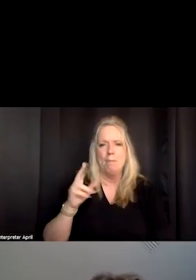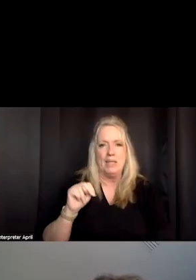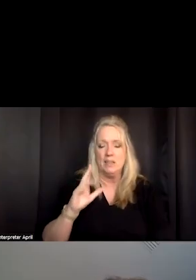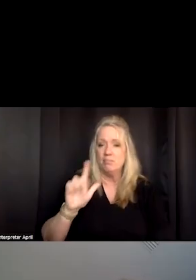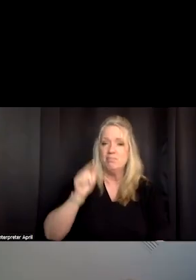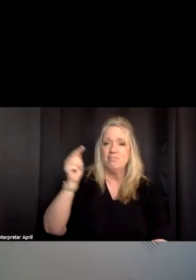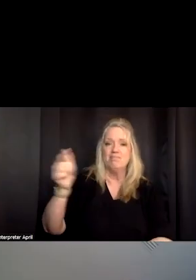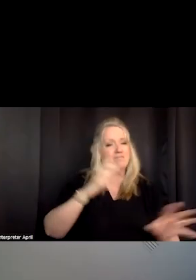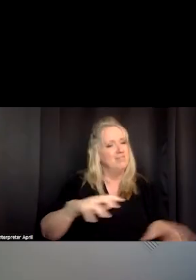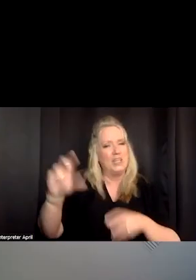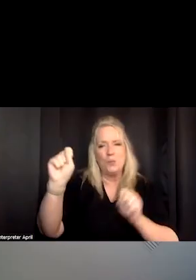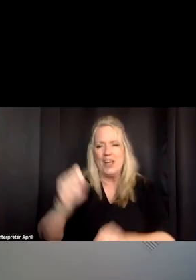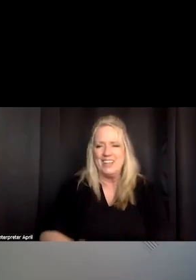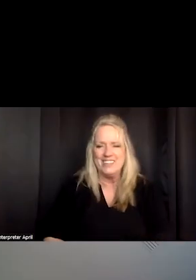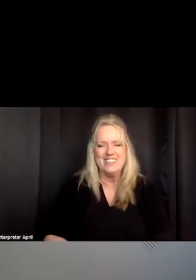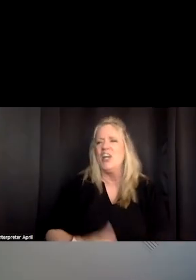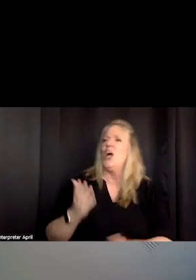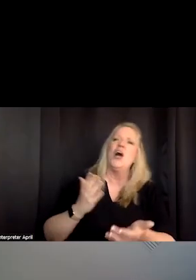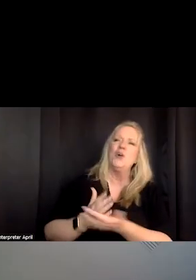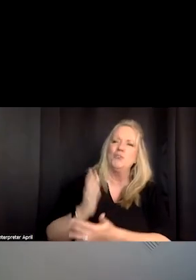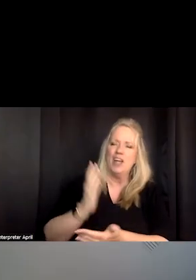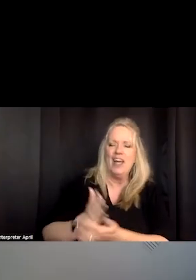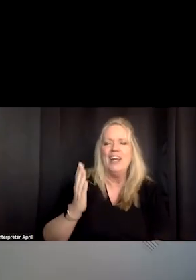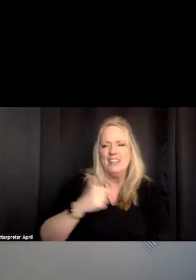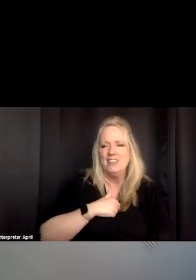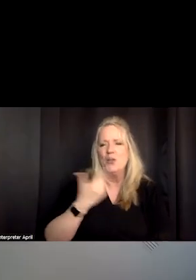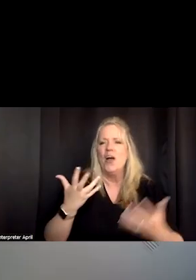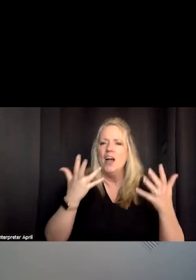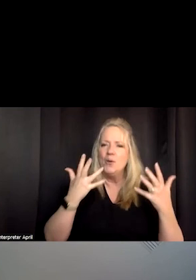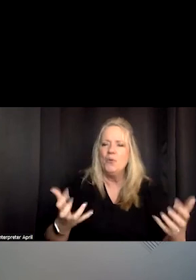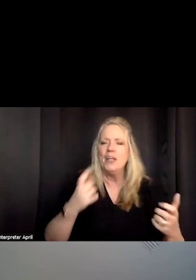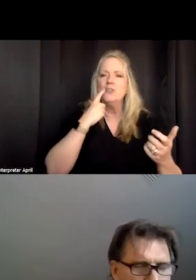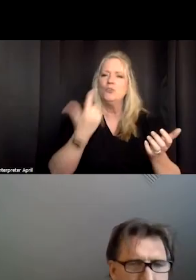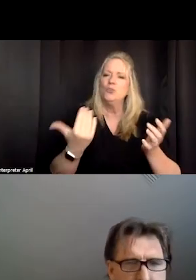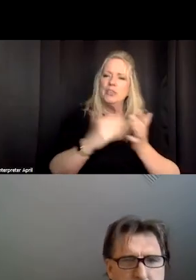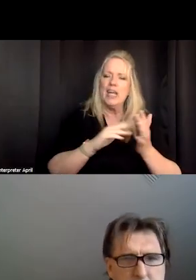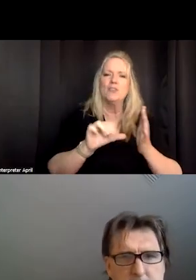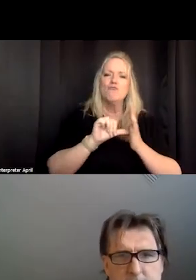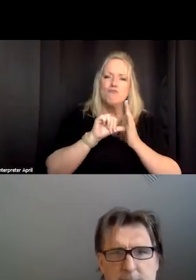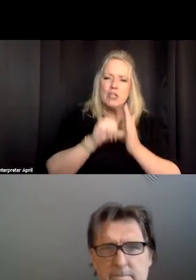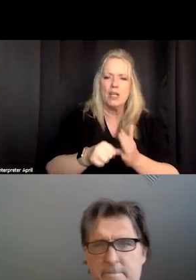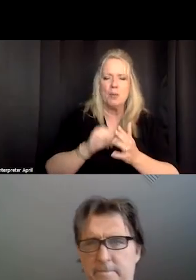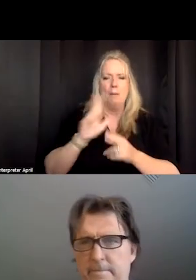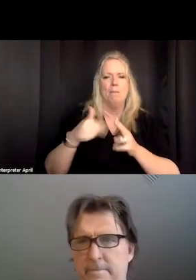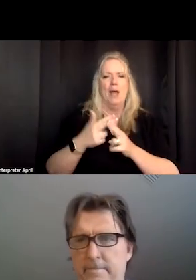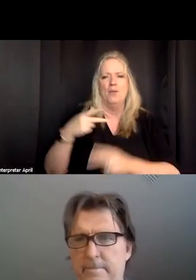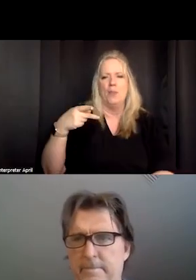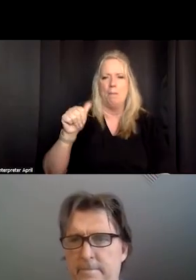ALL. WELL, I WANTED TO JUST REITERATE ABOUT THE, PLAYBOOKS. AND HOW EXCITED WE ARE, ABOUT, IT,